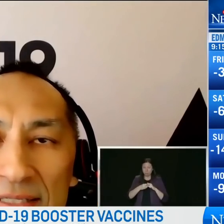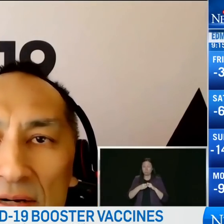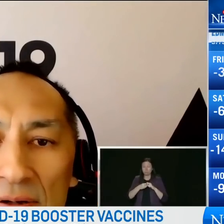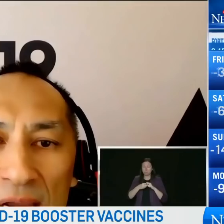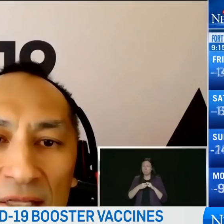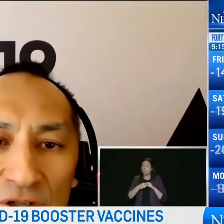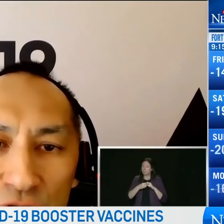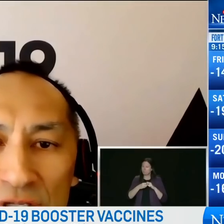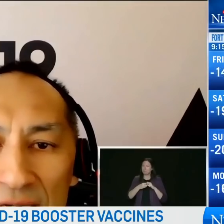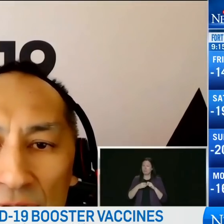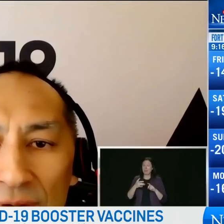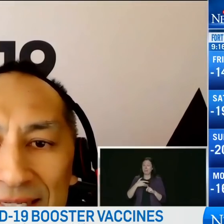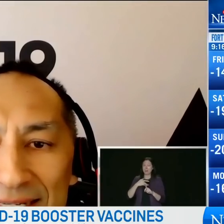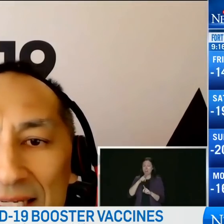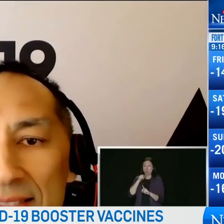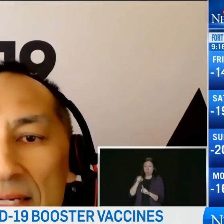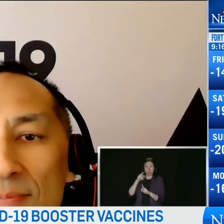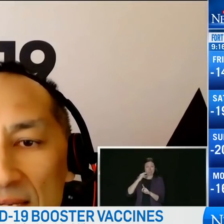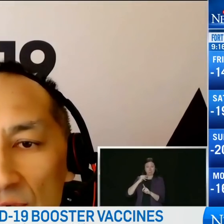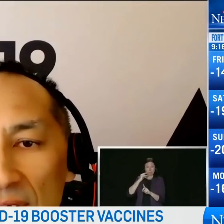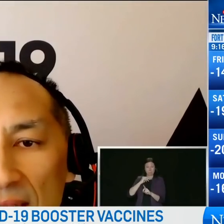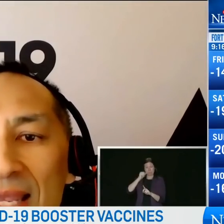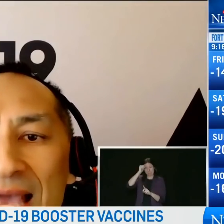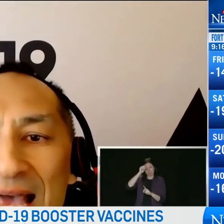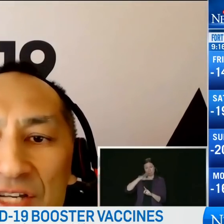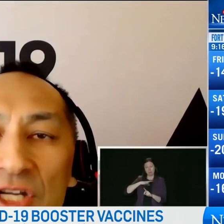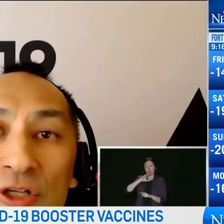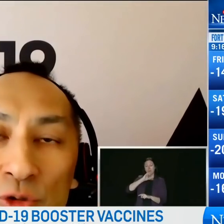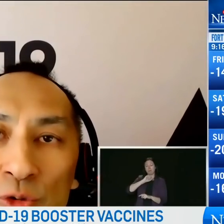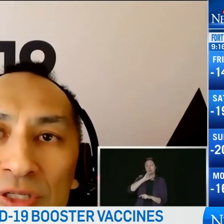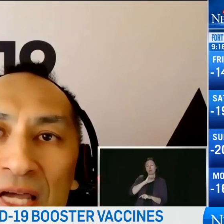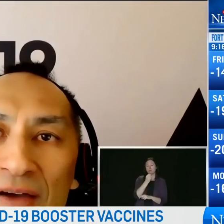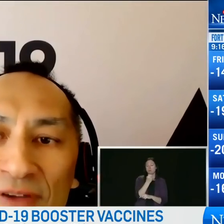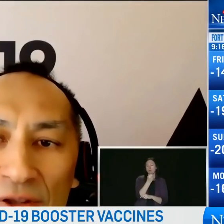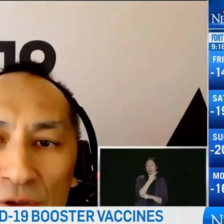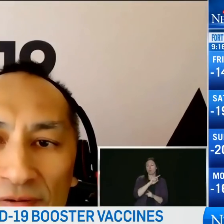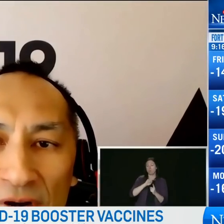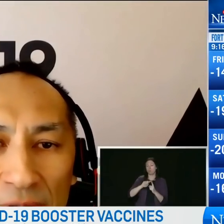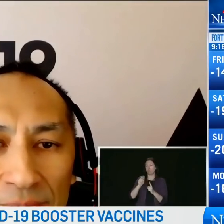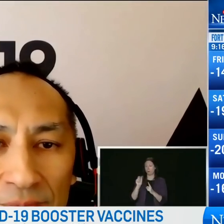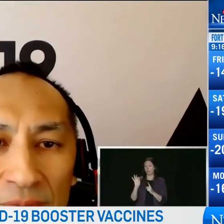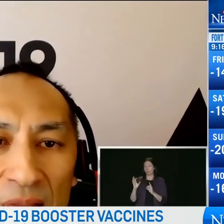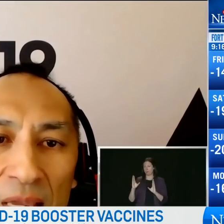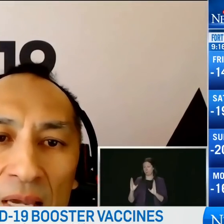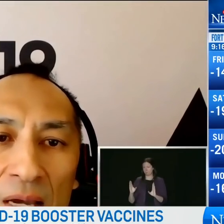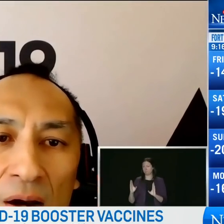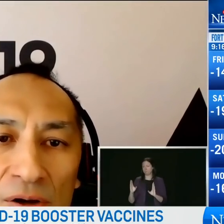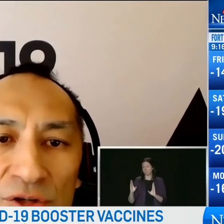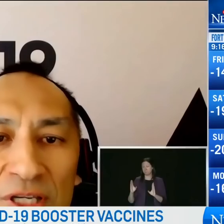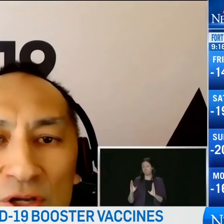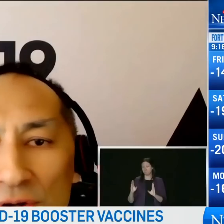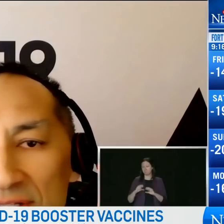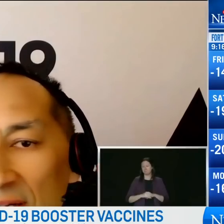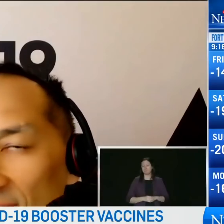mRNA VACCINE INCLUDING THE RARE RISK OF VACCINE-ASSOCIATED